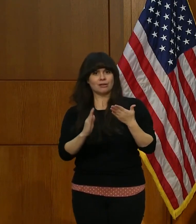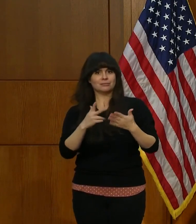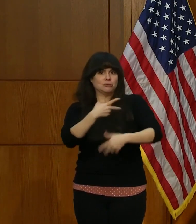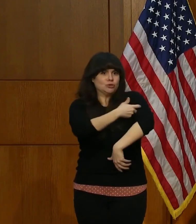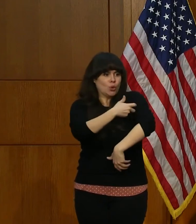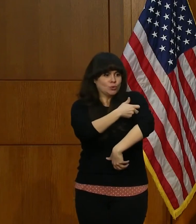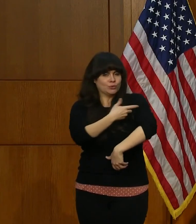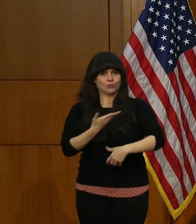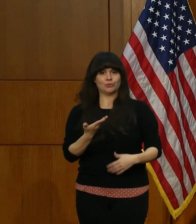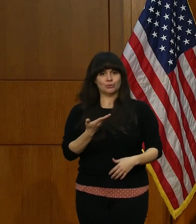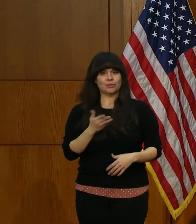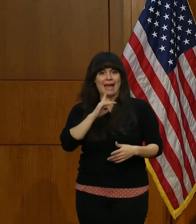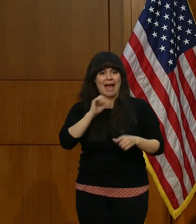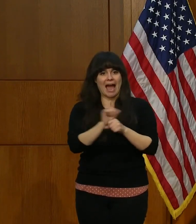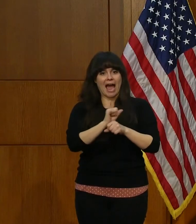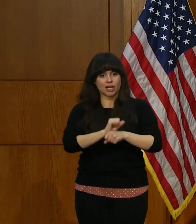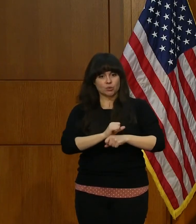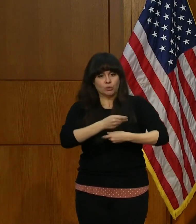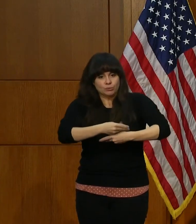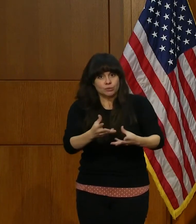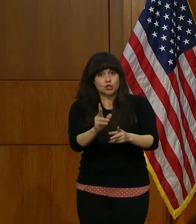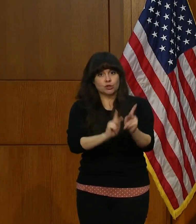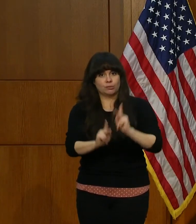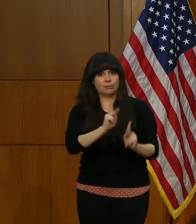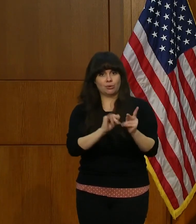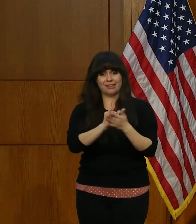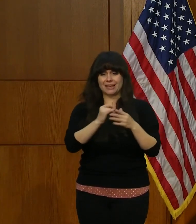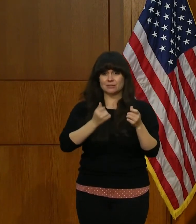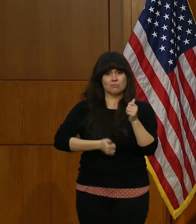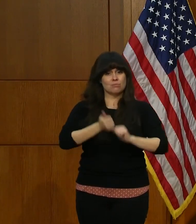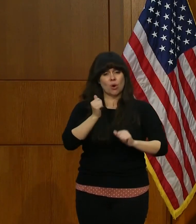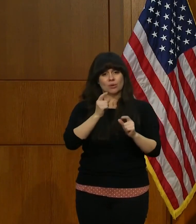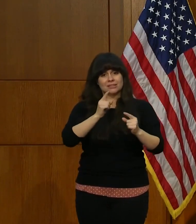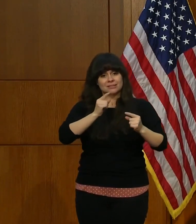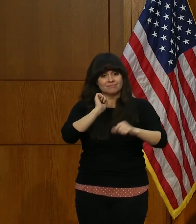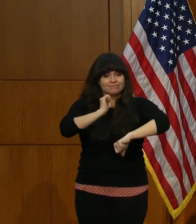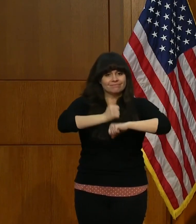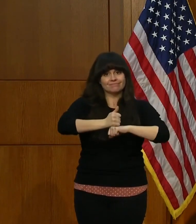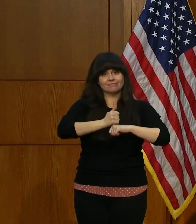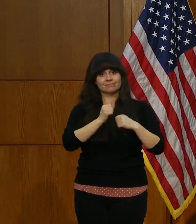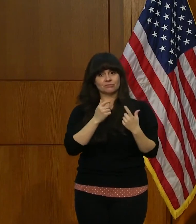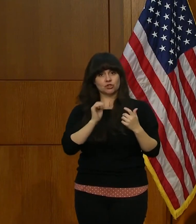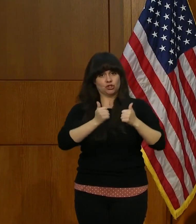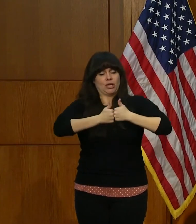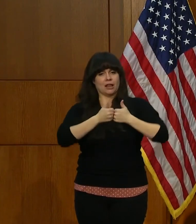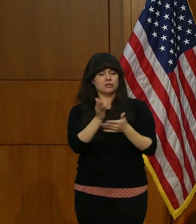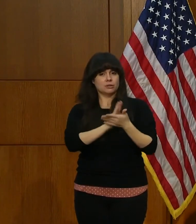EFFORT. GETTING DOSES INTO ARMS,